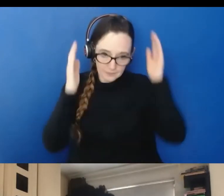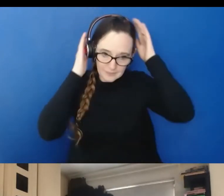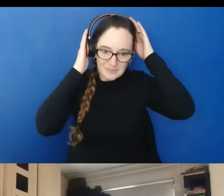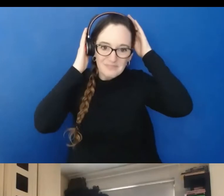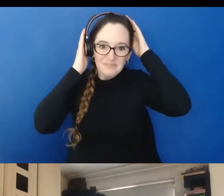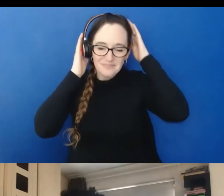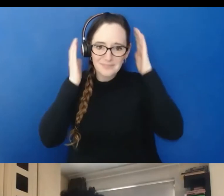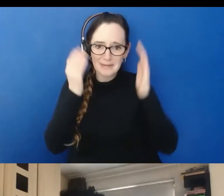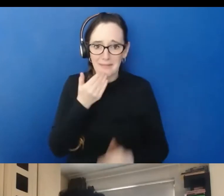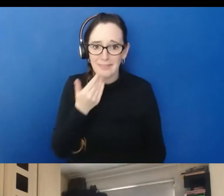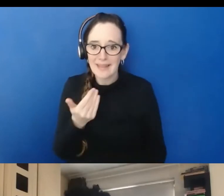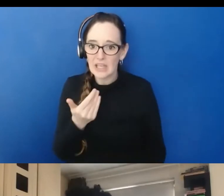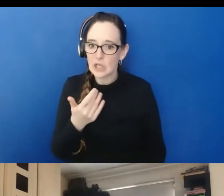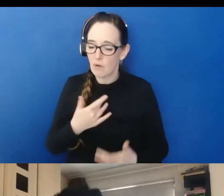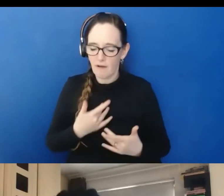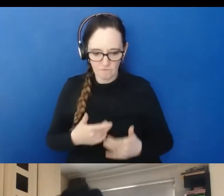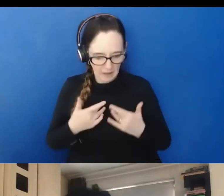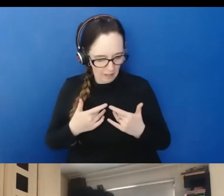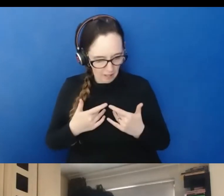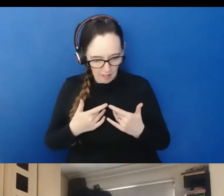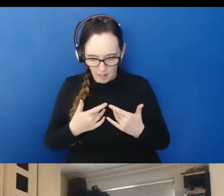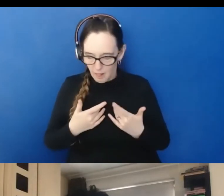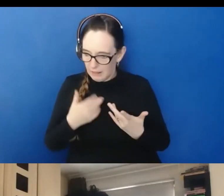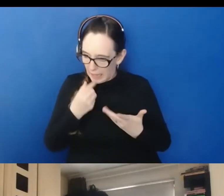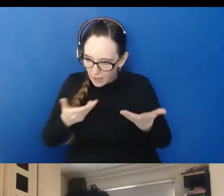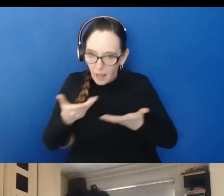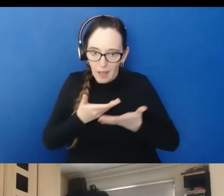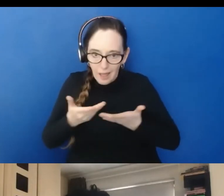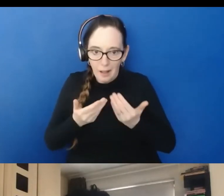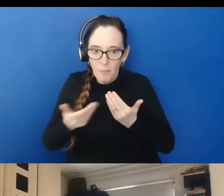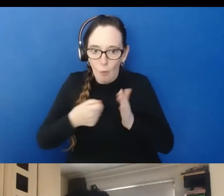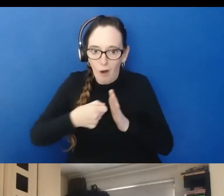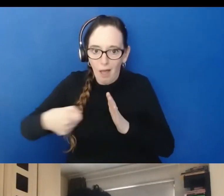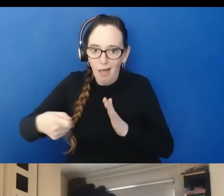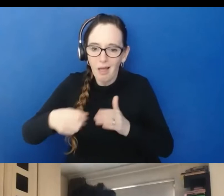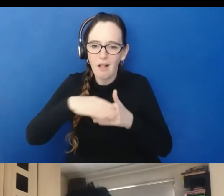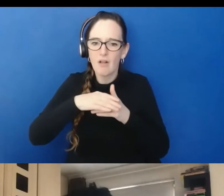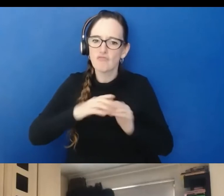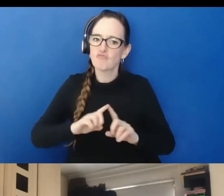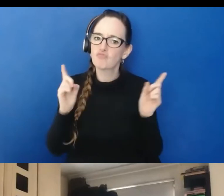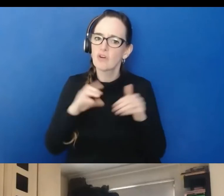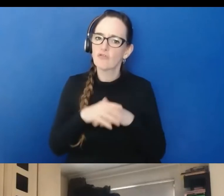session talking about radical friendship and organisational structure but one thing that you said that really I mean all of it struck me but that